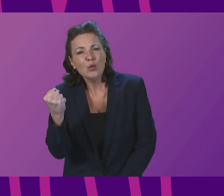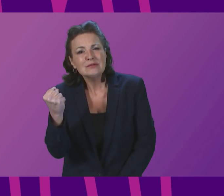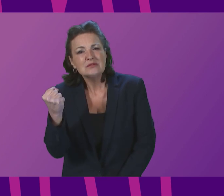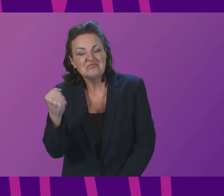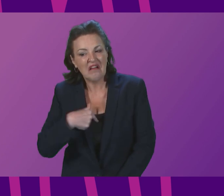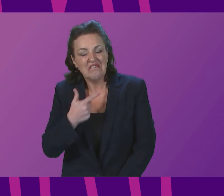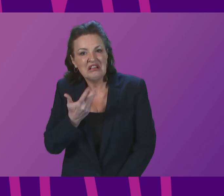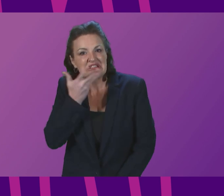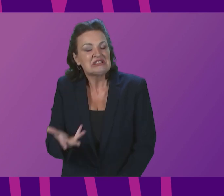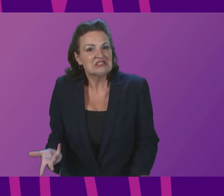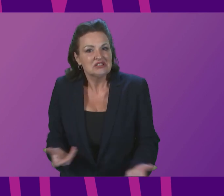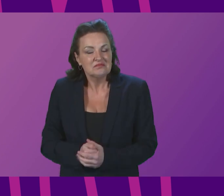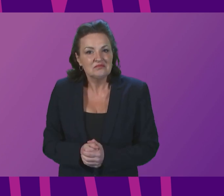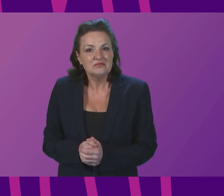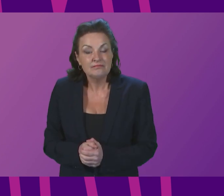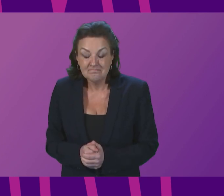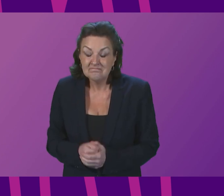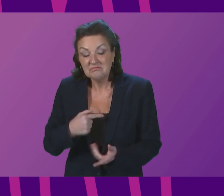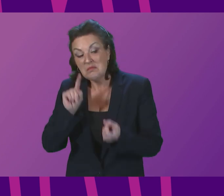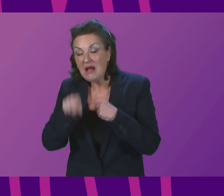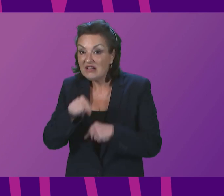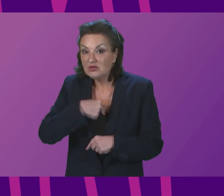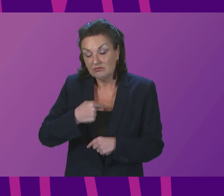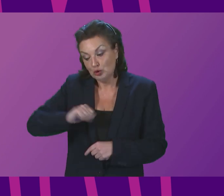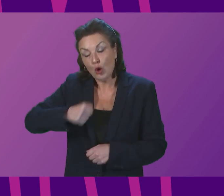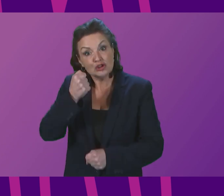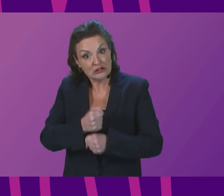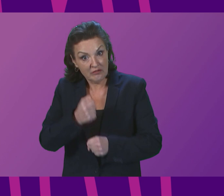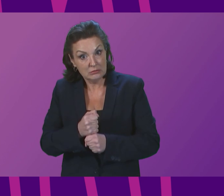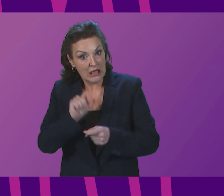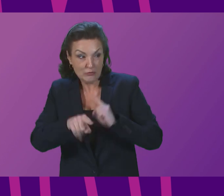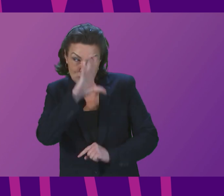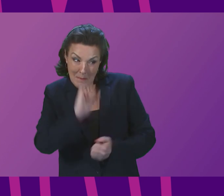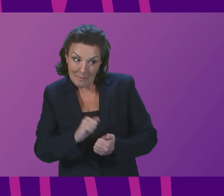With regard to the Scottish Government’s actions, we have limited powers and resources